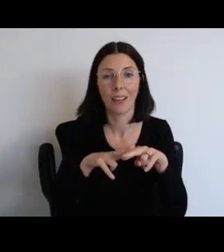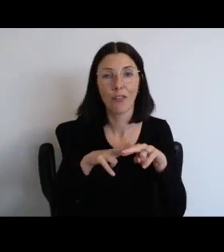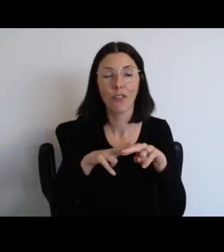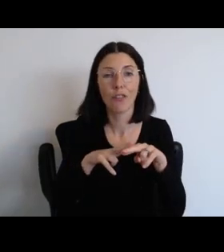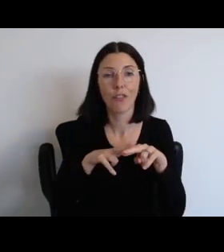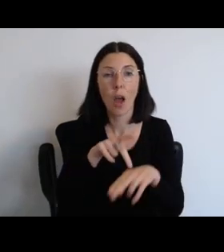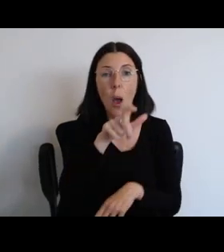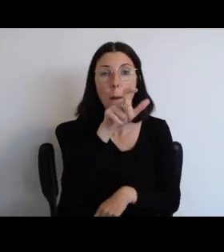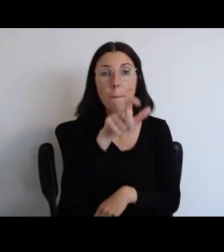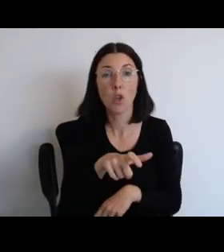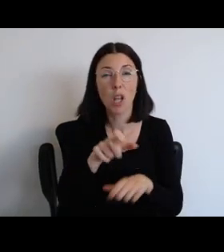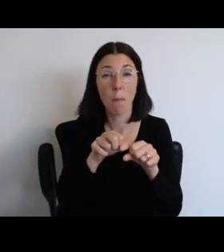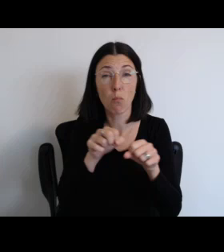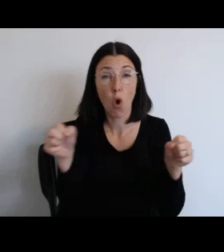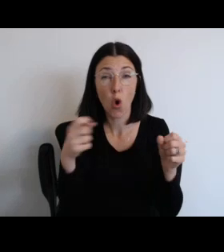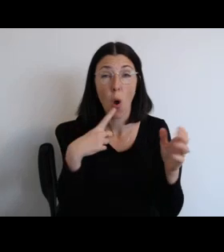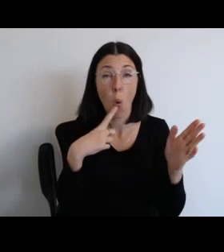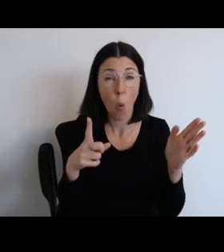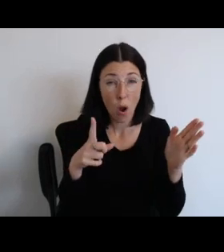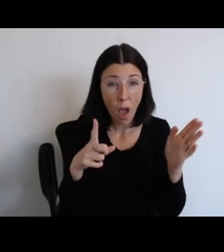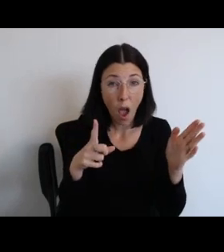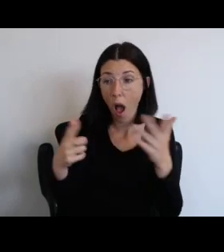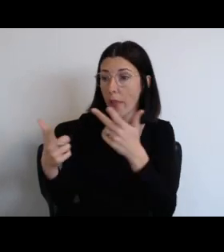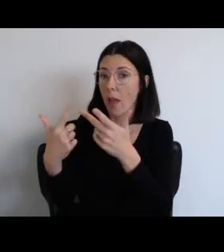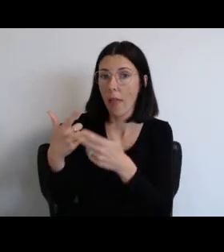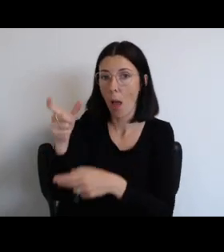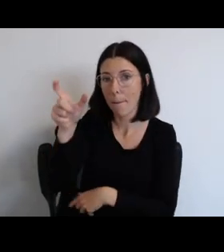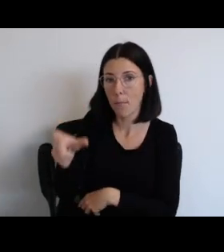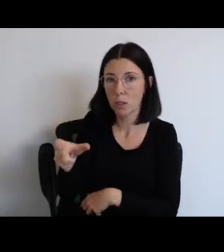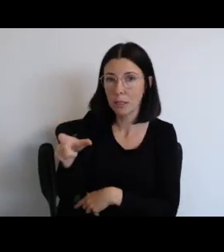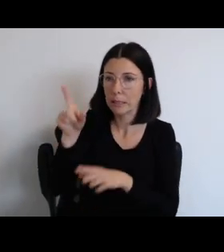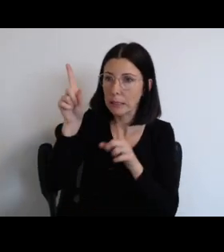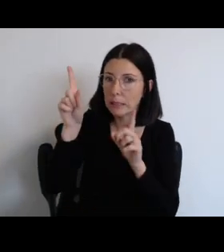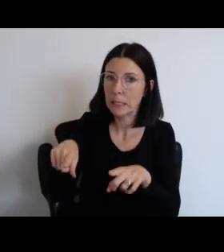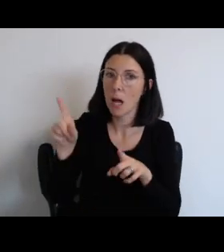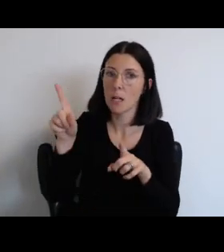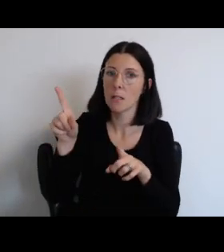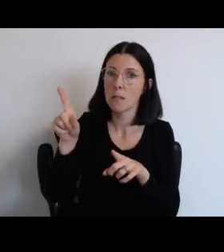the other person starts up proceedings around um enforcing that order um there will be some